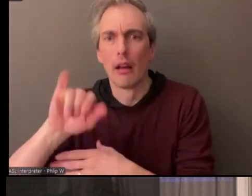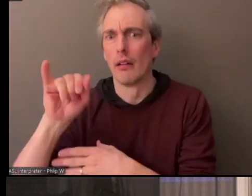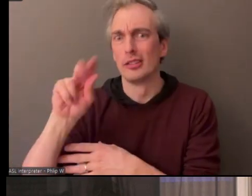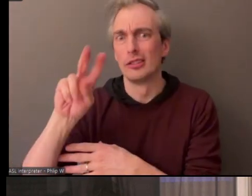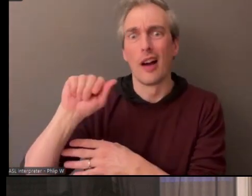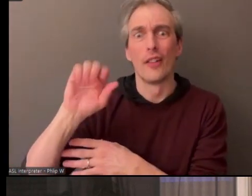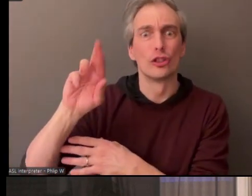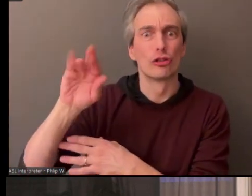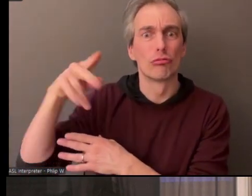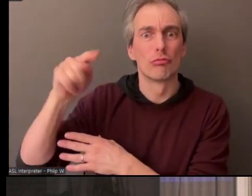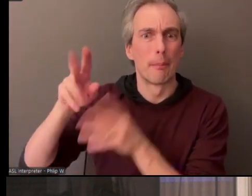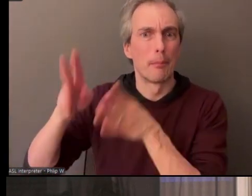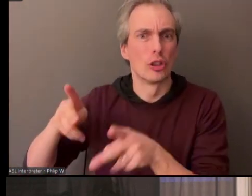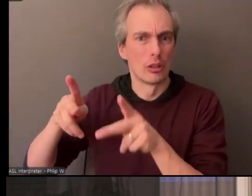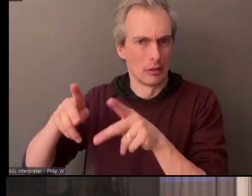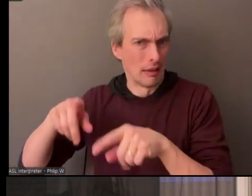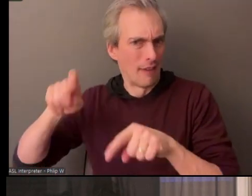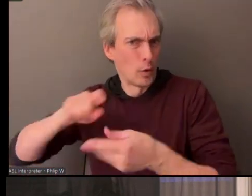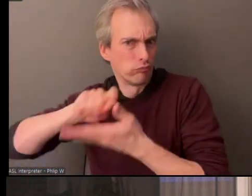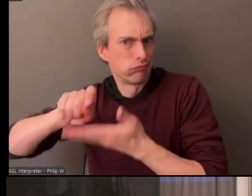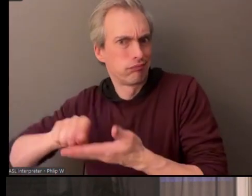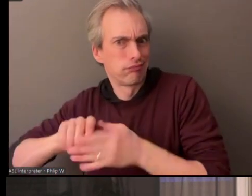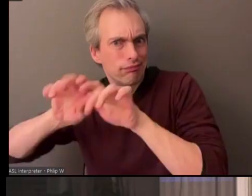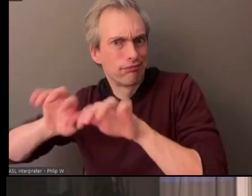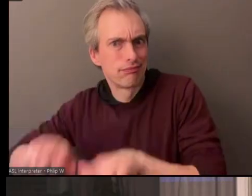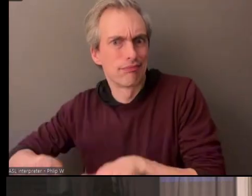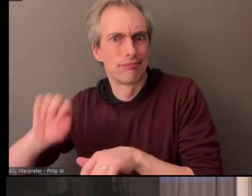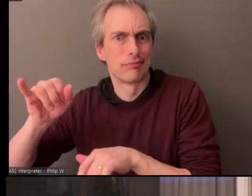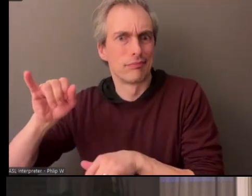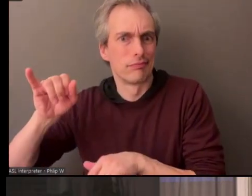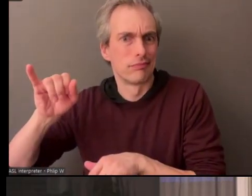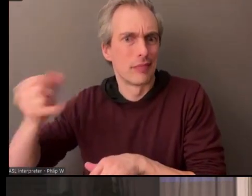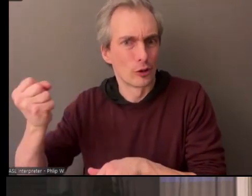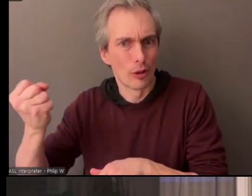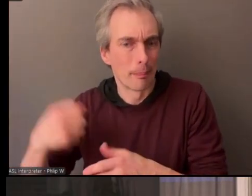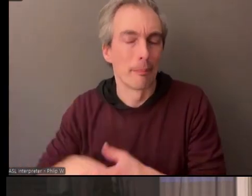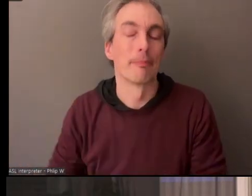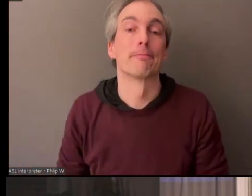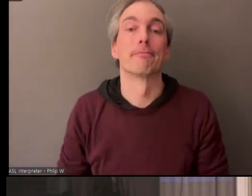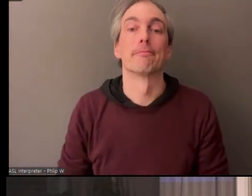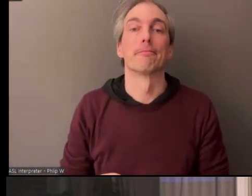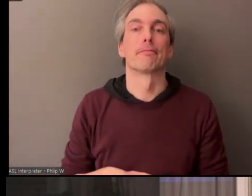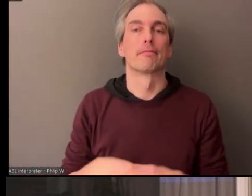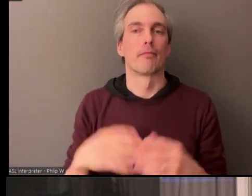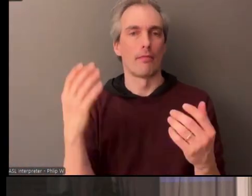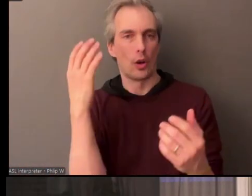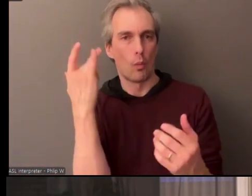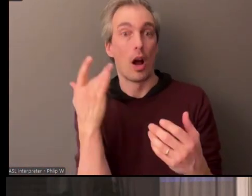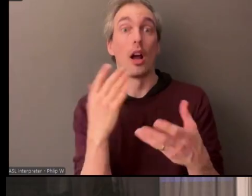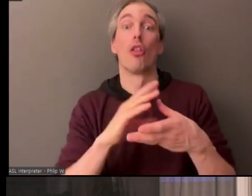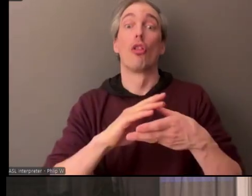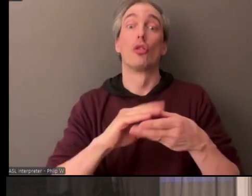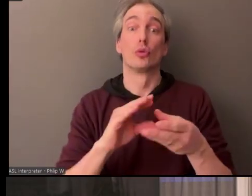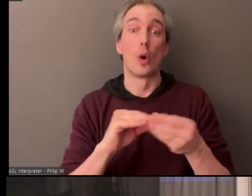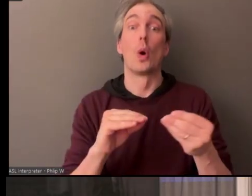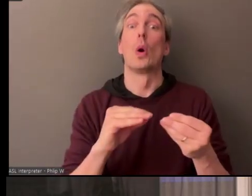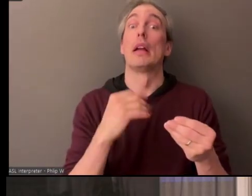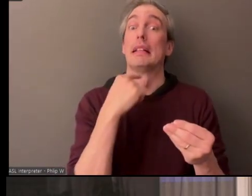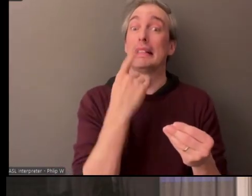The reason why story criteria works so well is because it helps us agree on what success looks like in a testable way. There's no ambiguity about this.